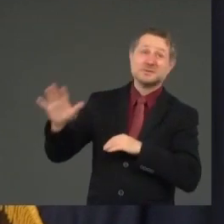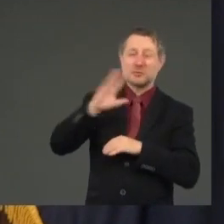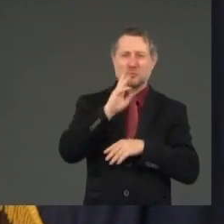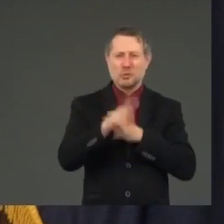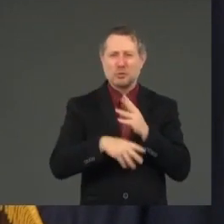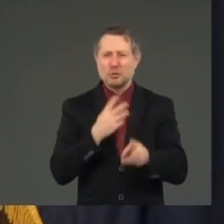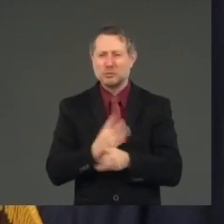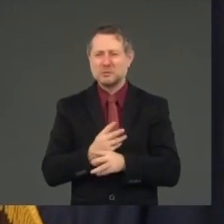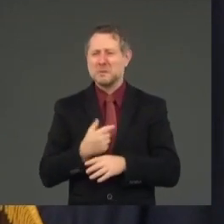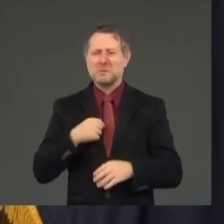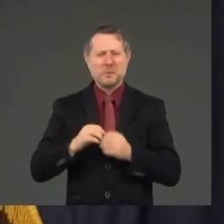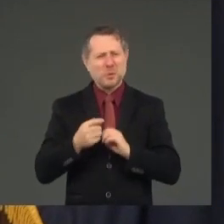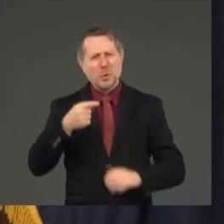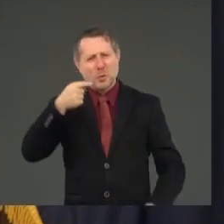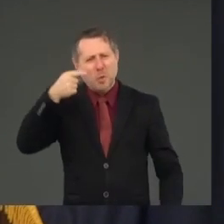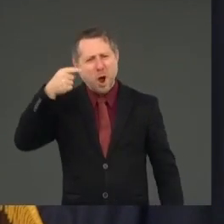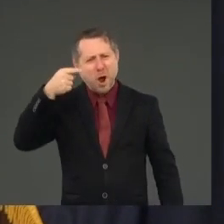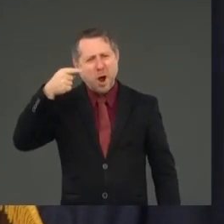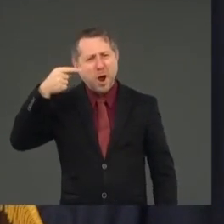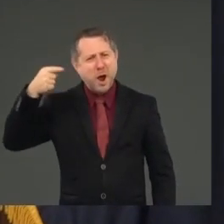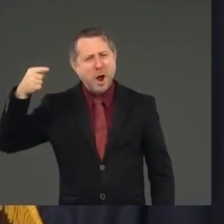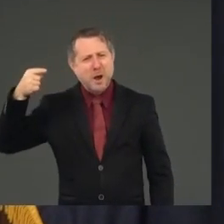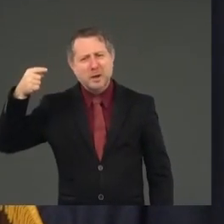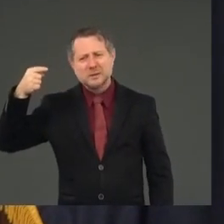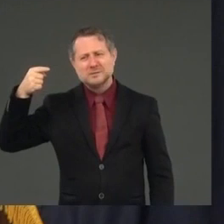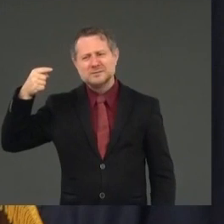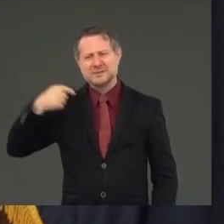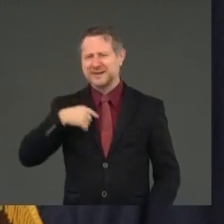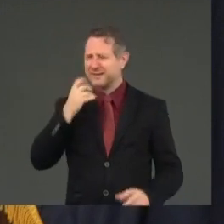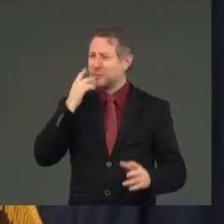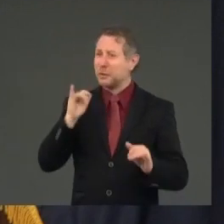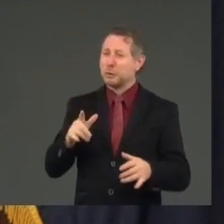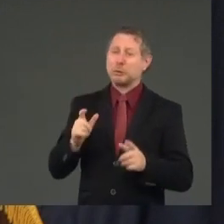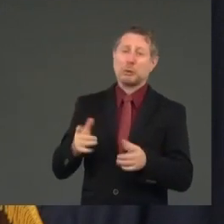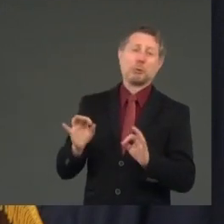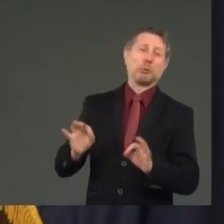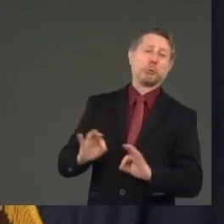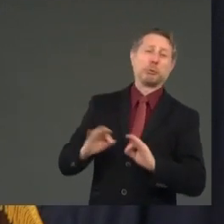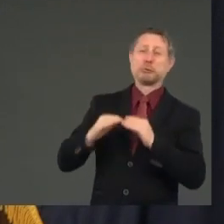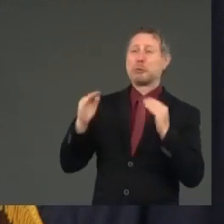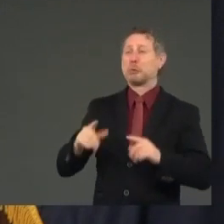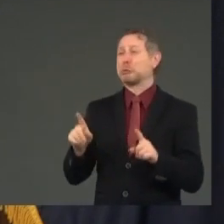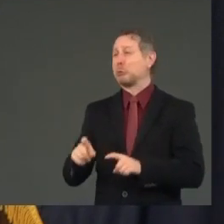THAT IS THE LARGEST PERCENTAGE DONE OF ANY COUNTRY ON THE GLOBE.